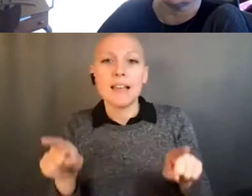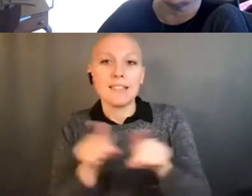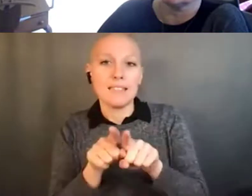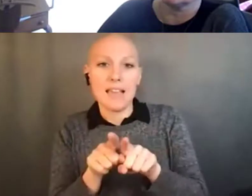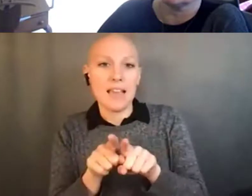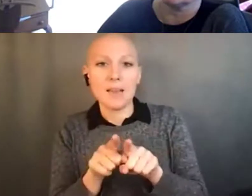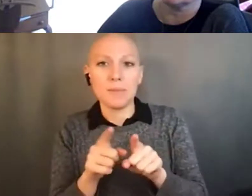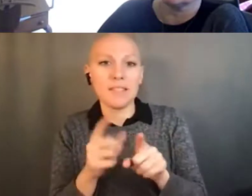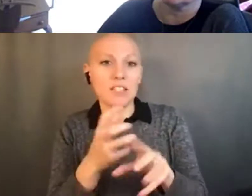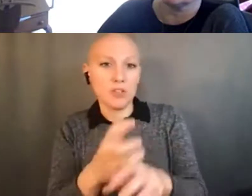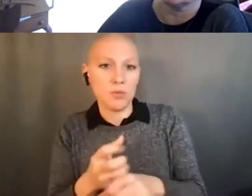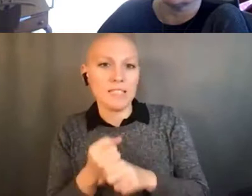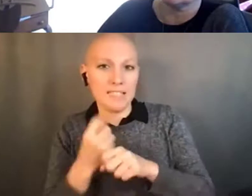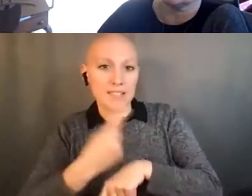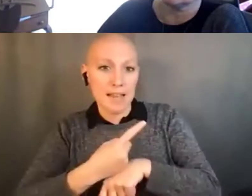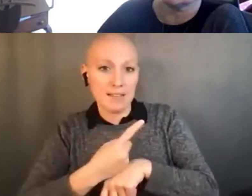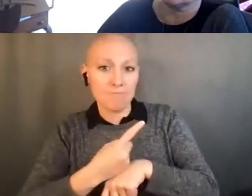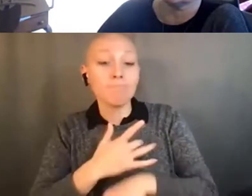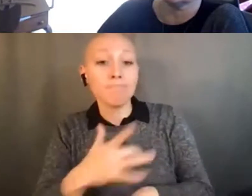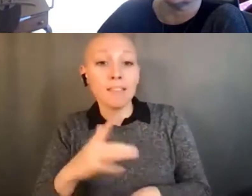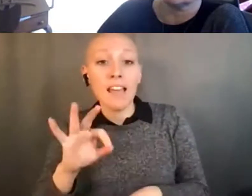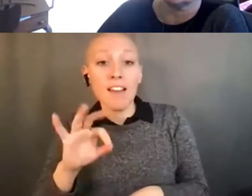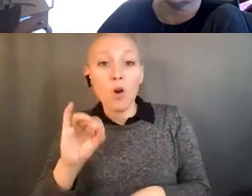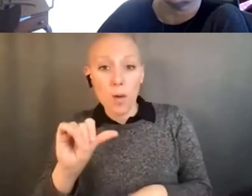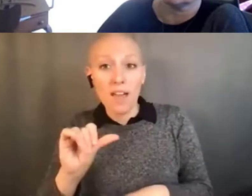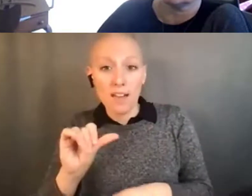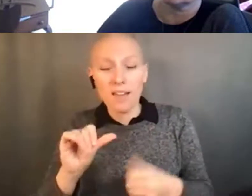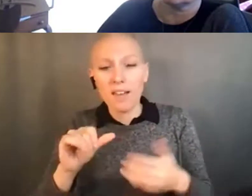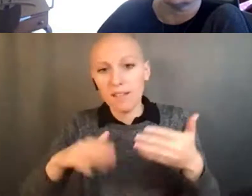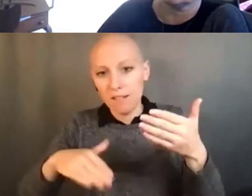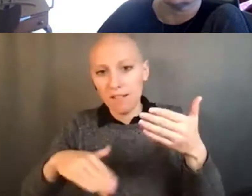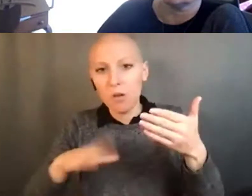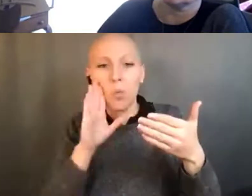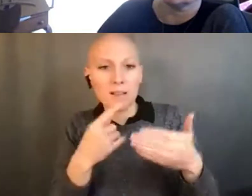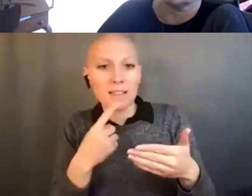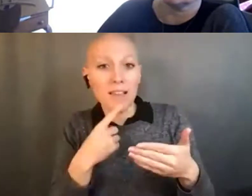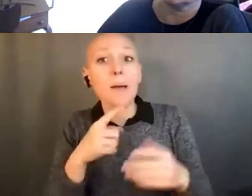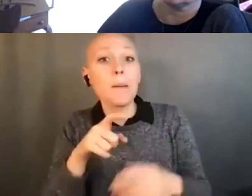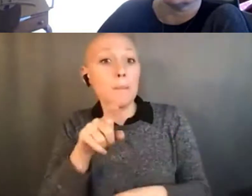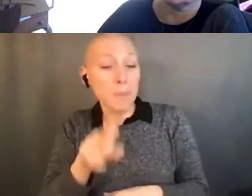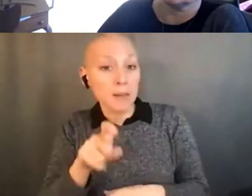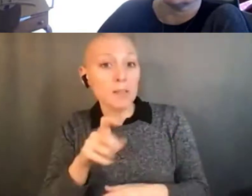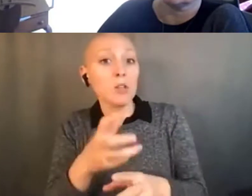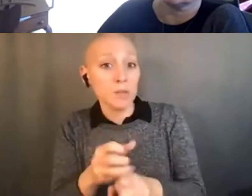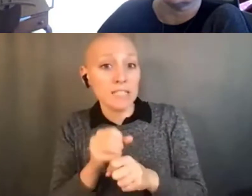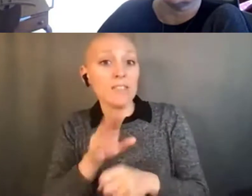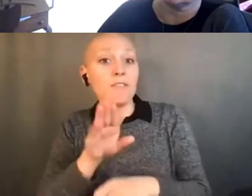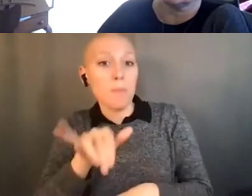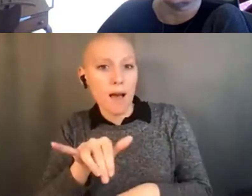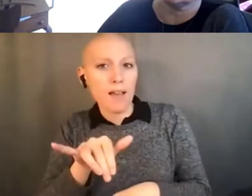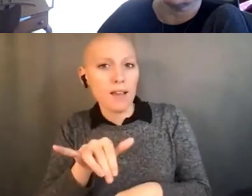and that's the end of the Funding Announcement. Or it could be one where it's set for standard receipt dates